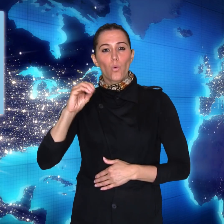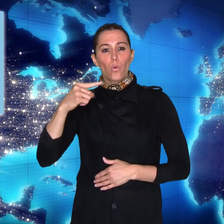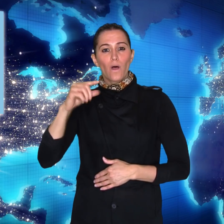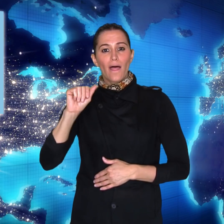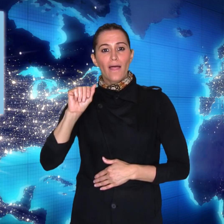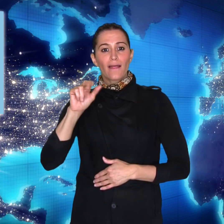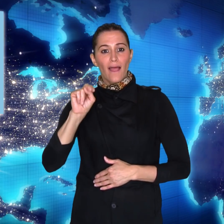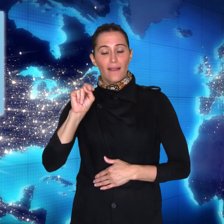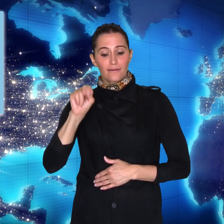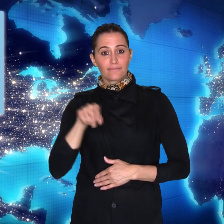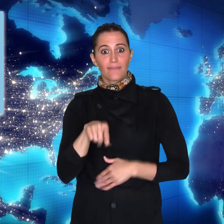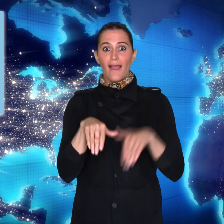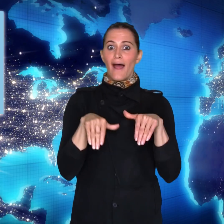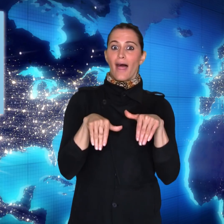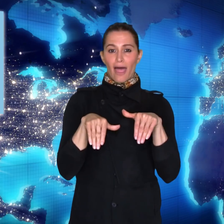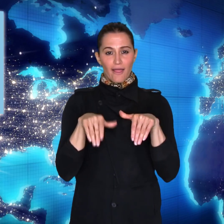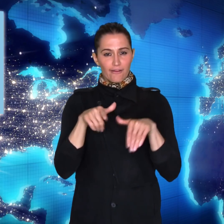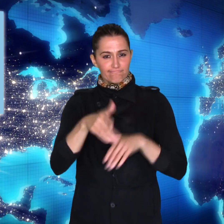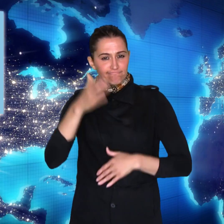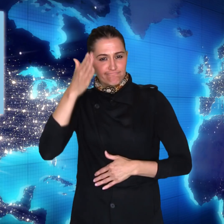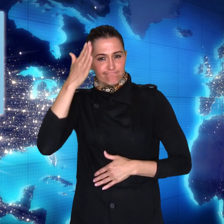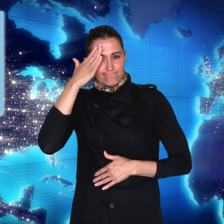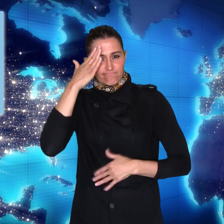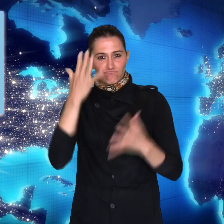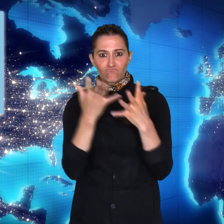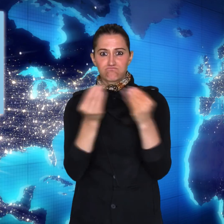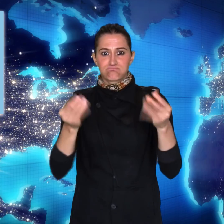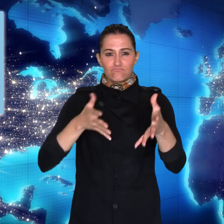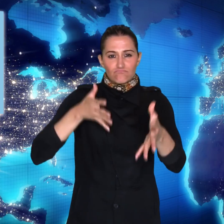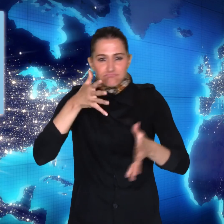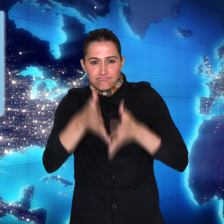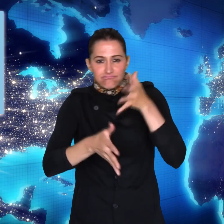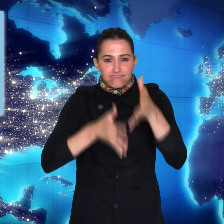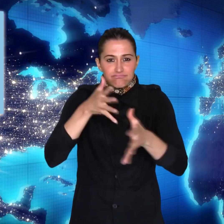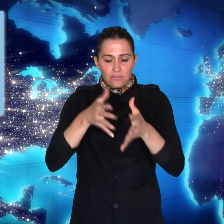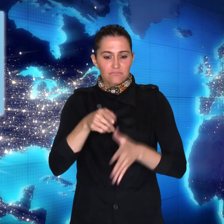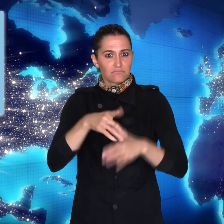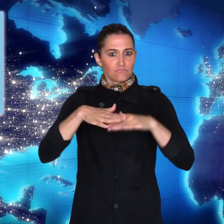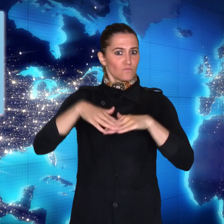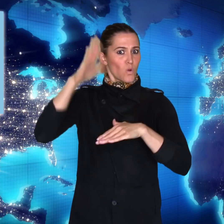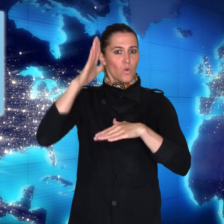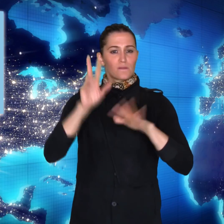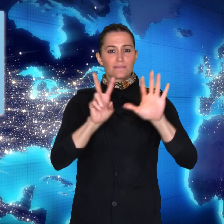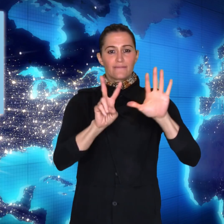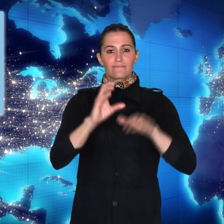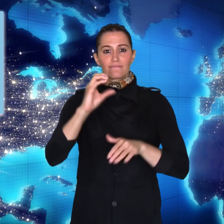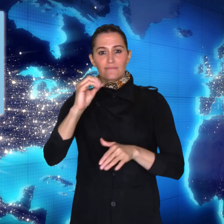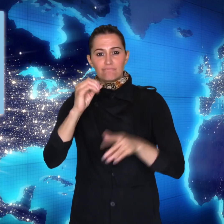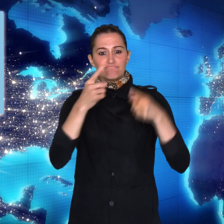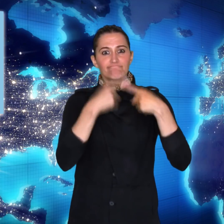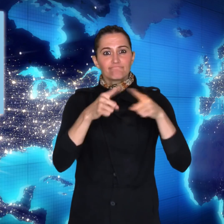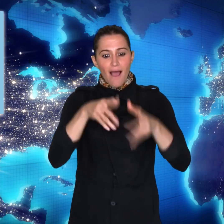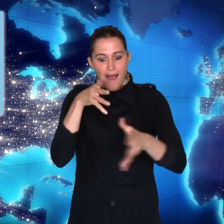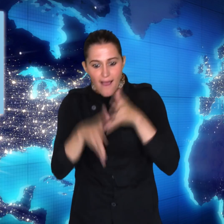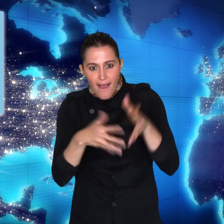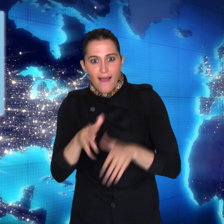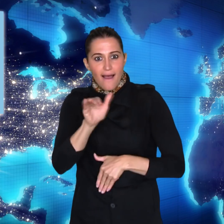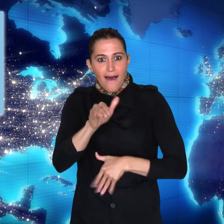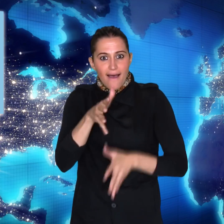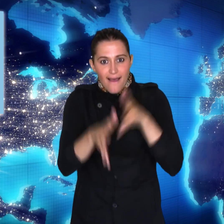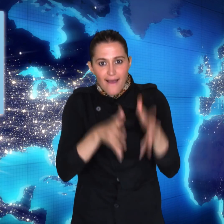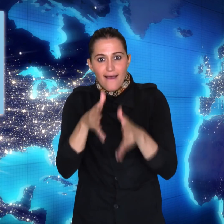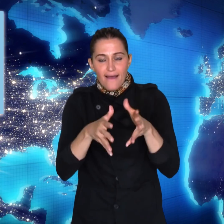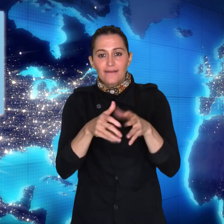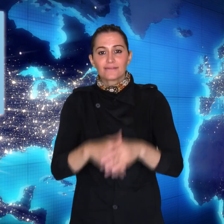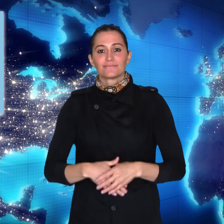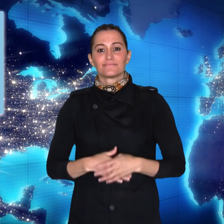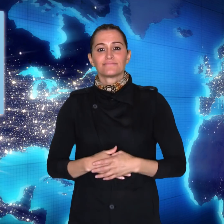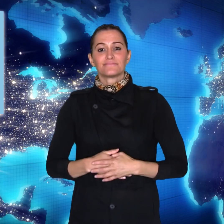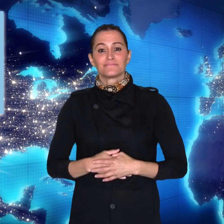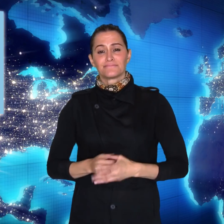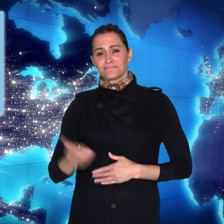She adopted Hogan through a pet shelter